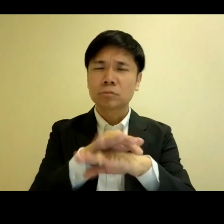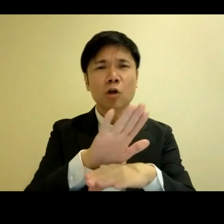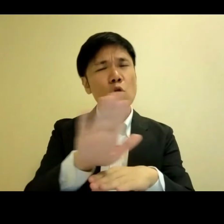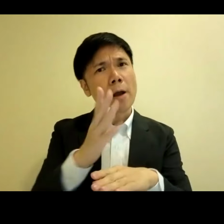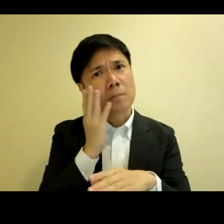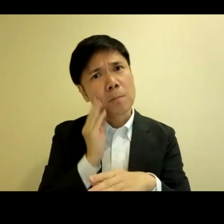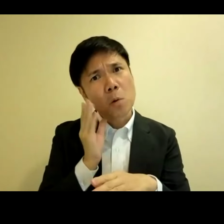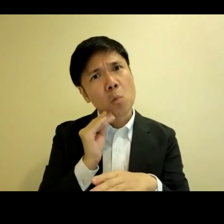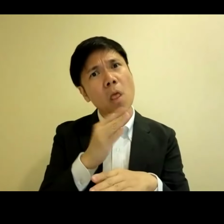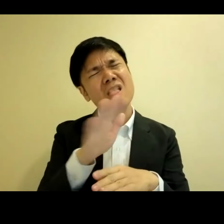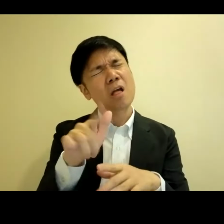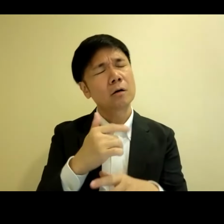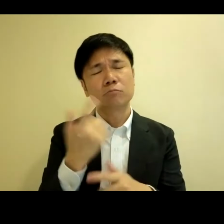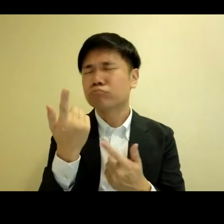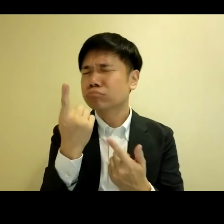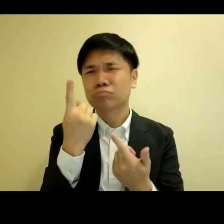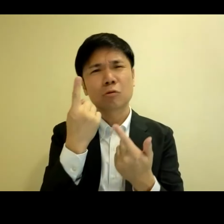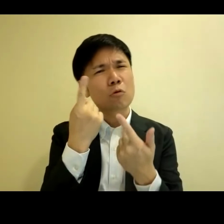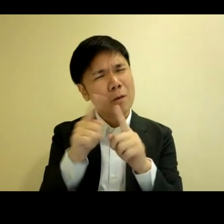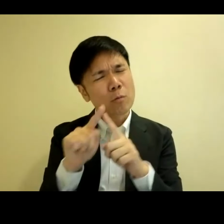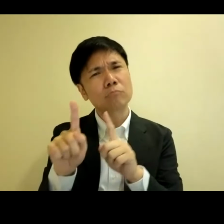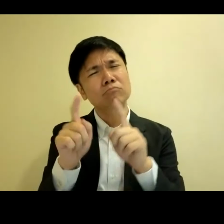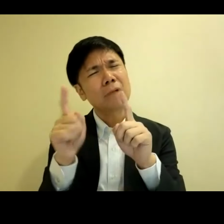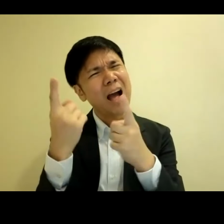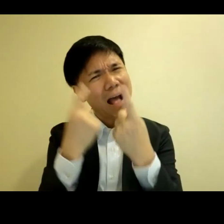your questions, and your suggestions. All right.